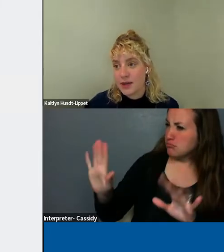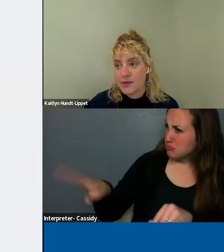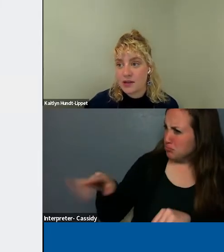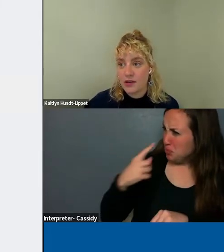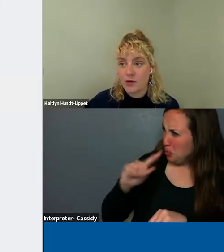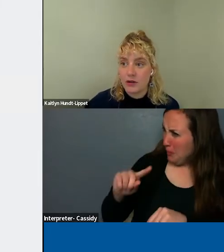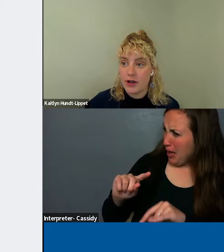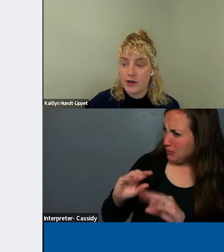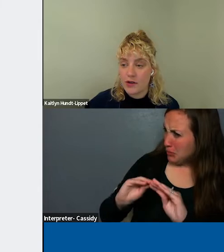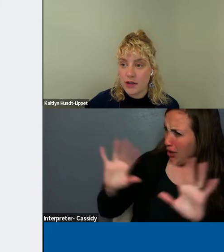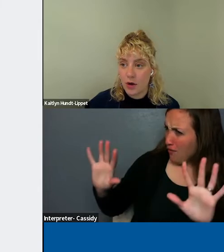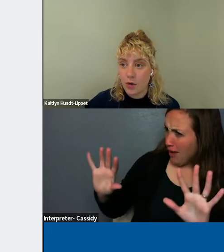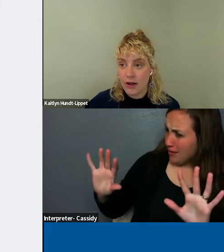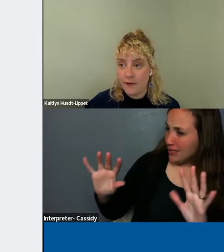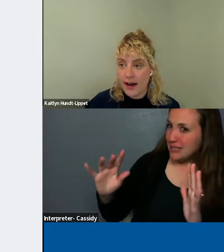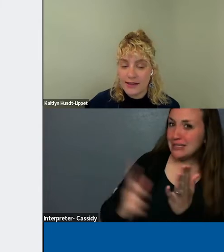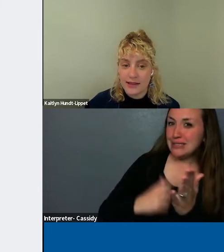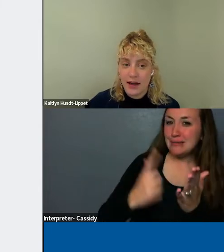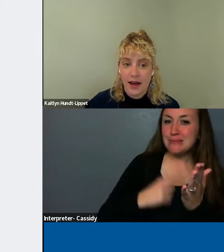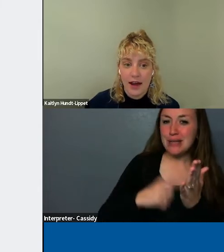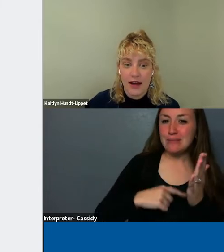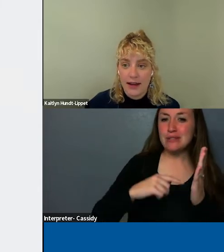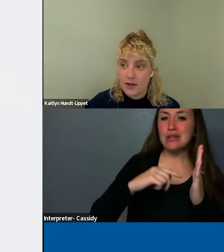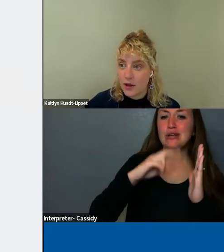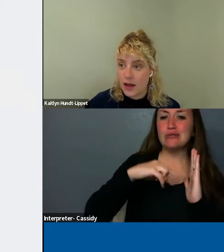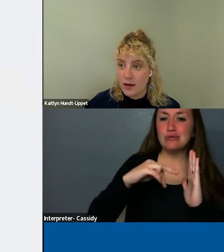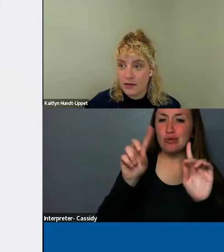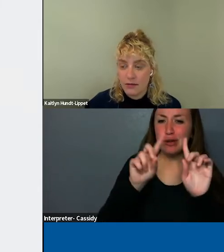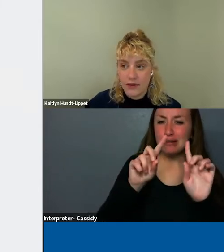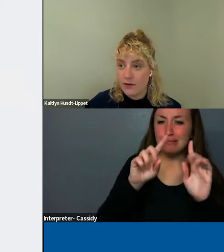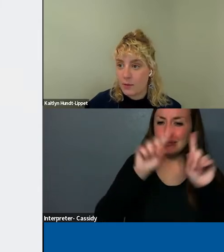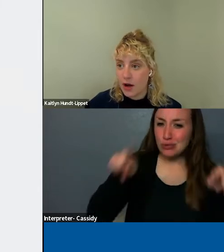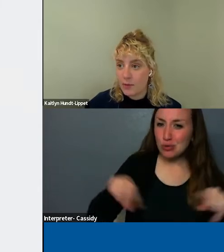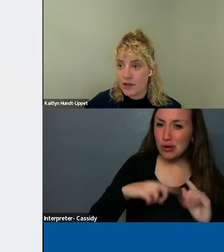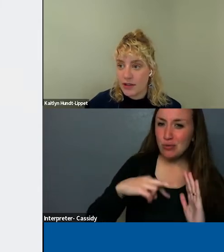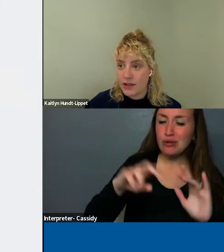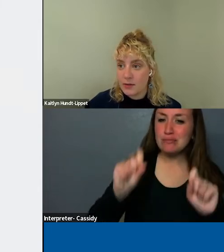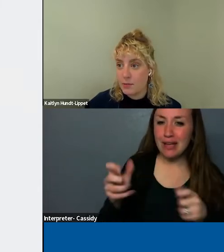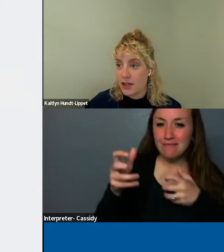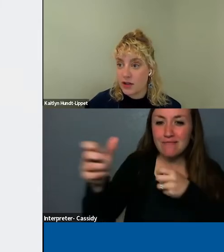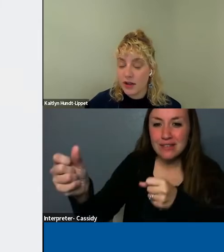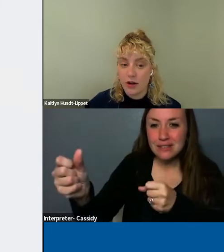Sometimes screen reader users can go quite fast and that's okay, but give them an opportunity to make sure